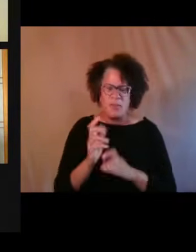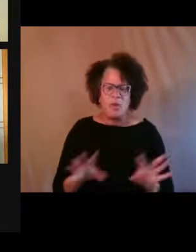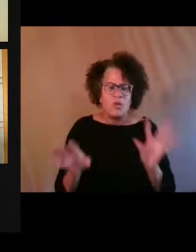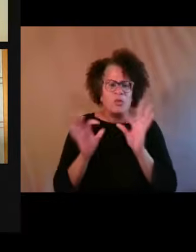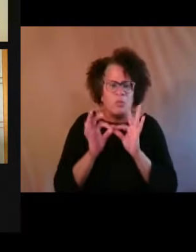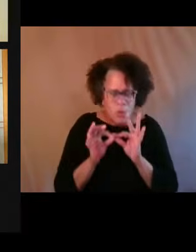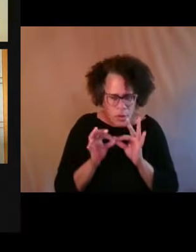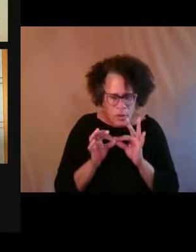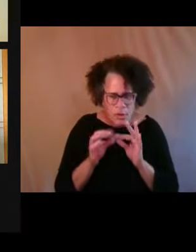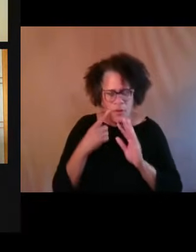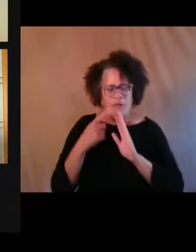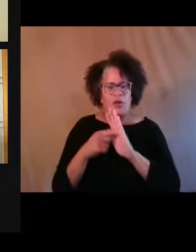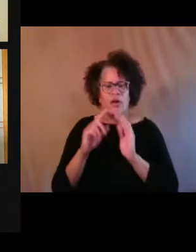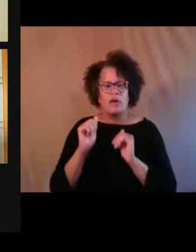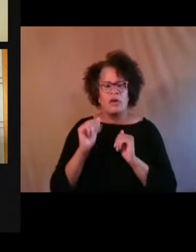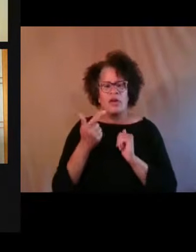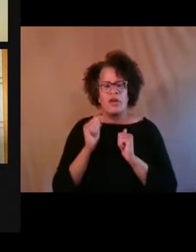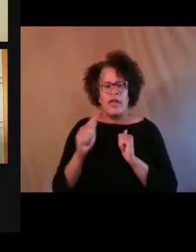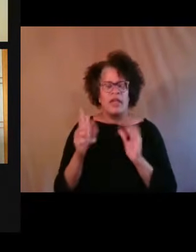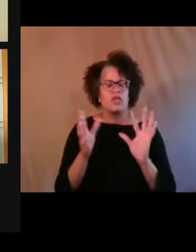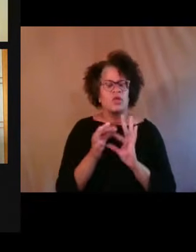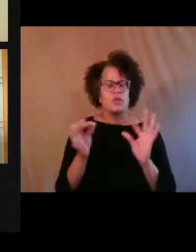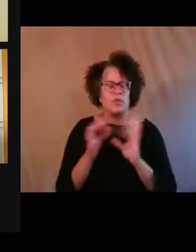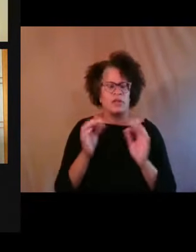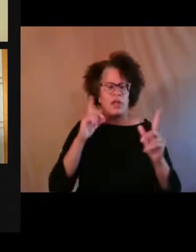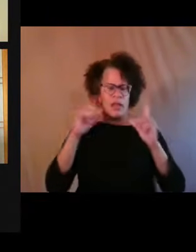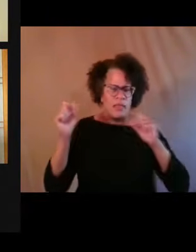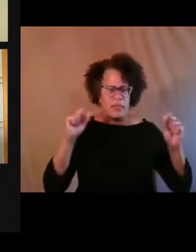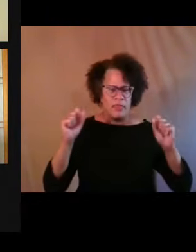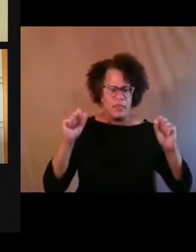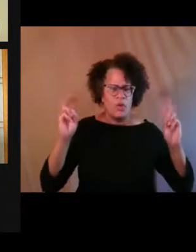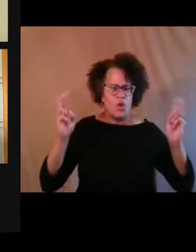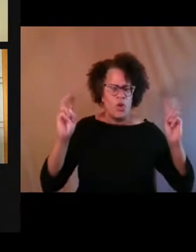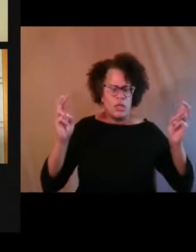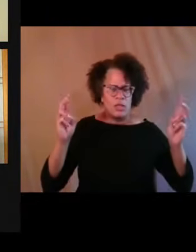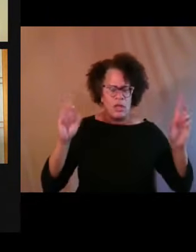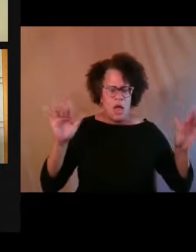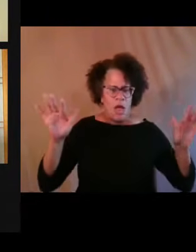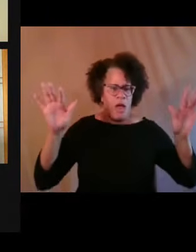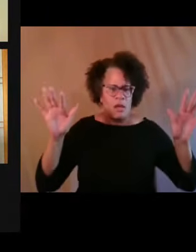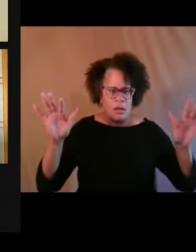Angel mentioned there's so much of the noise. What are the most central things for you